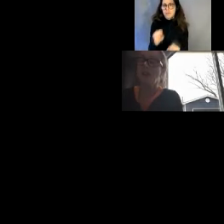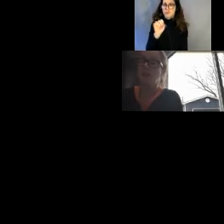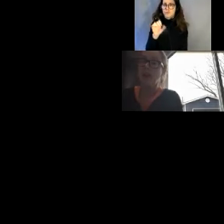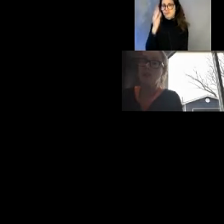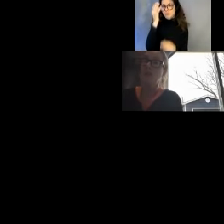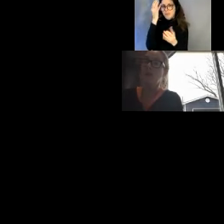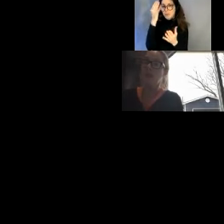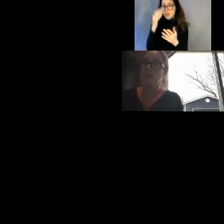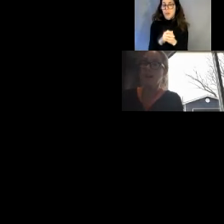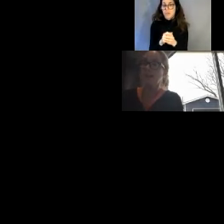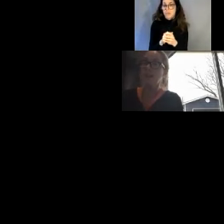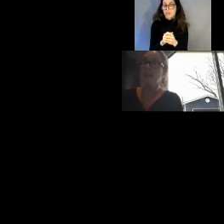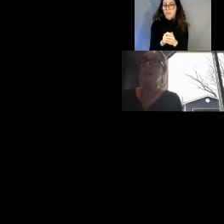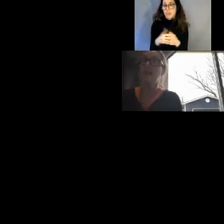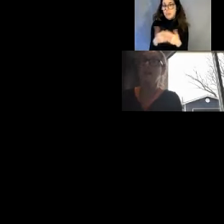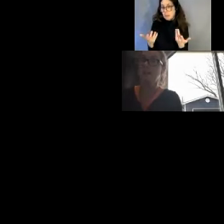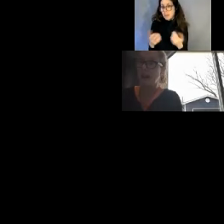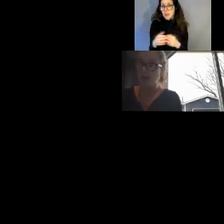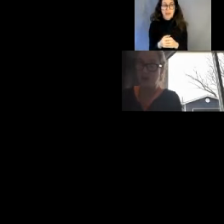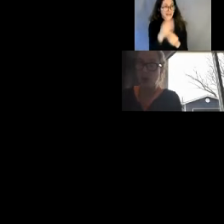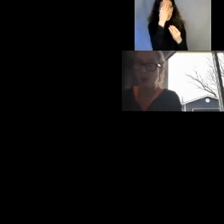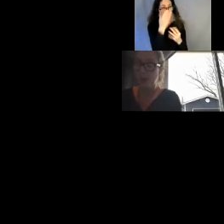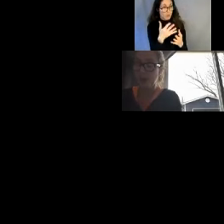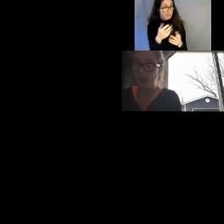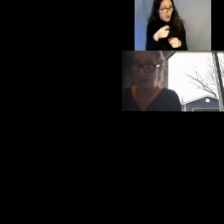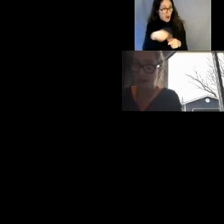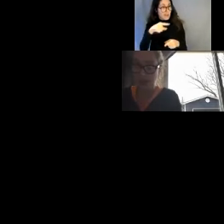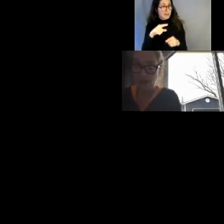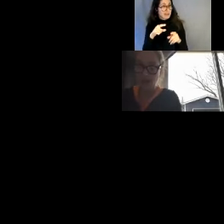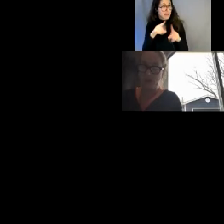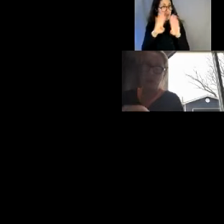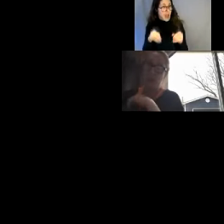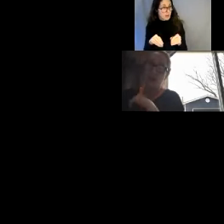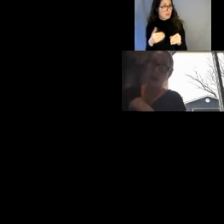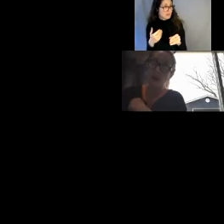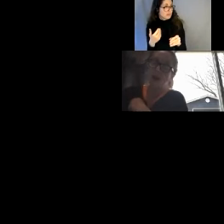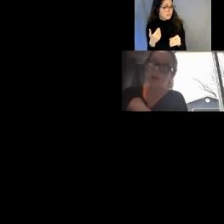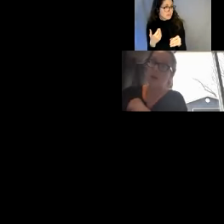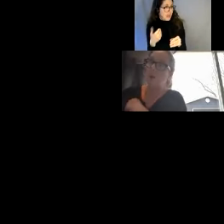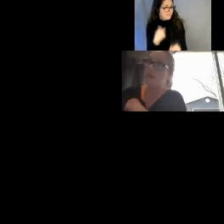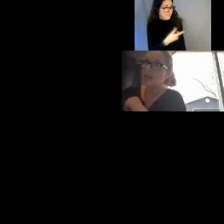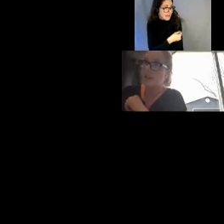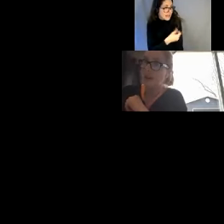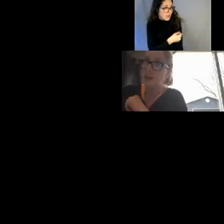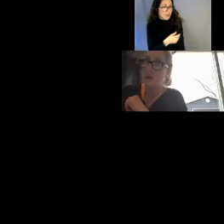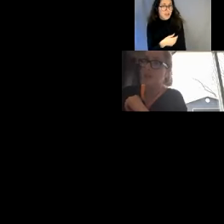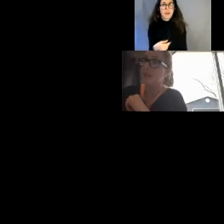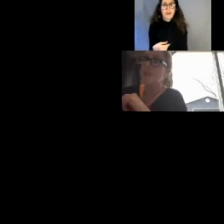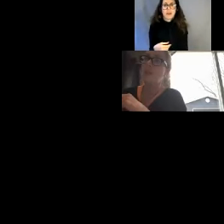recruiting and interviewing someone who is a potential attendant, you can offer the information. Everybody in my